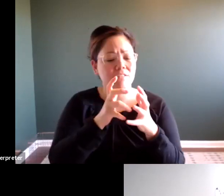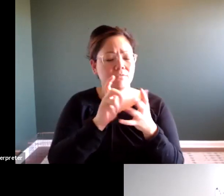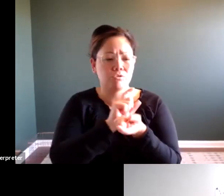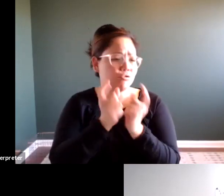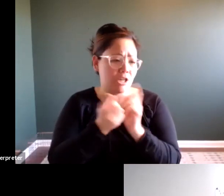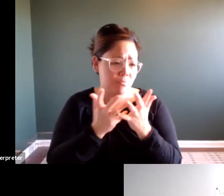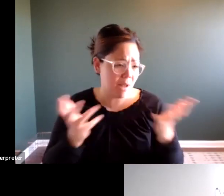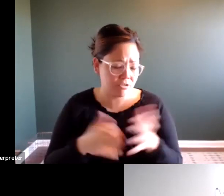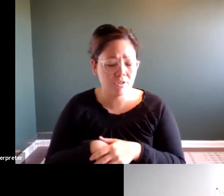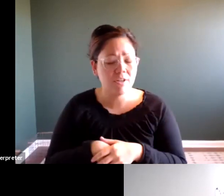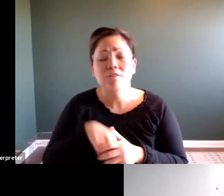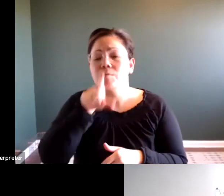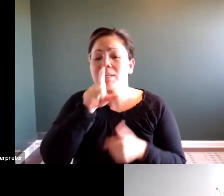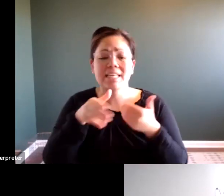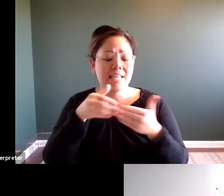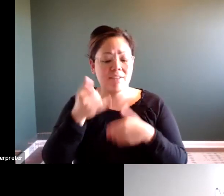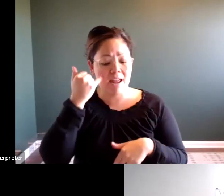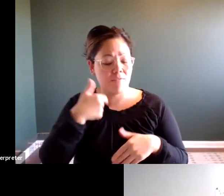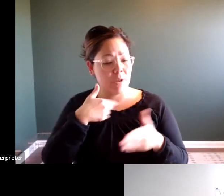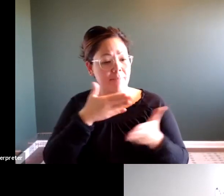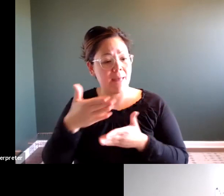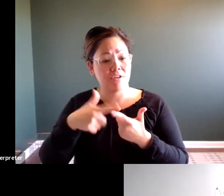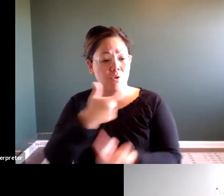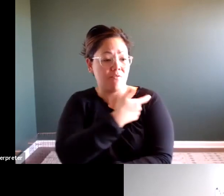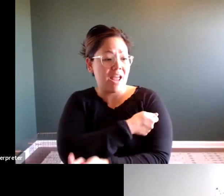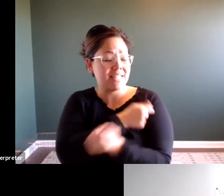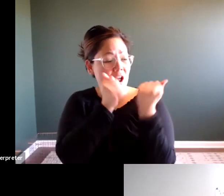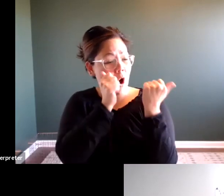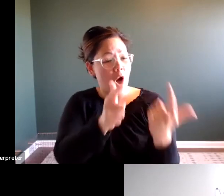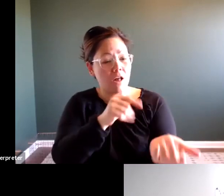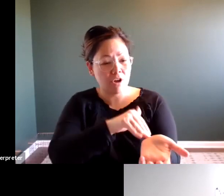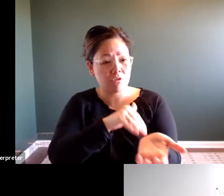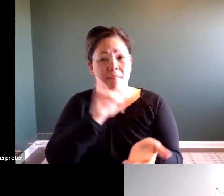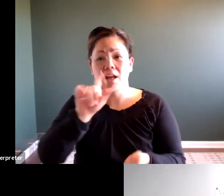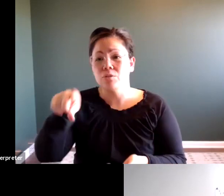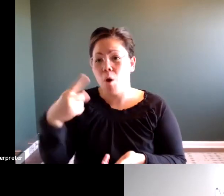So, you know, even if we were to vaccinate our entire healthcare workforce it's only 400,000 of the,